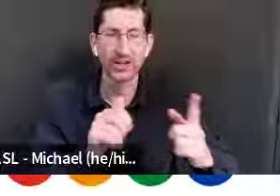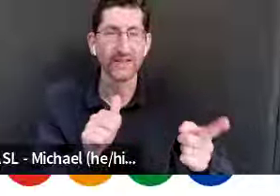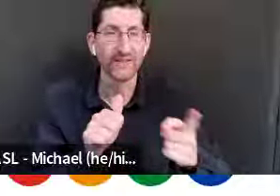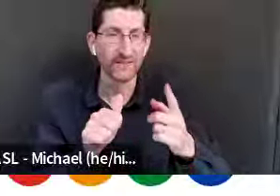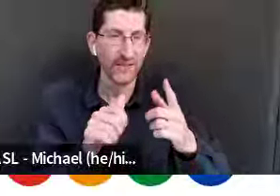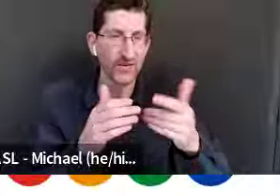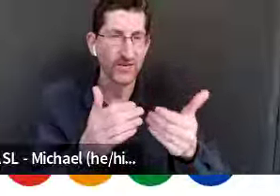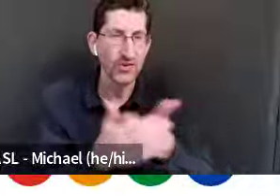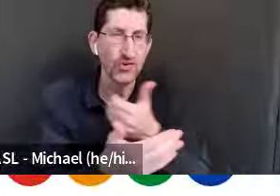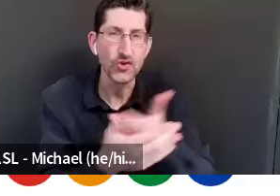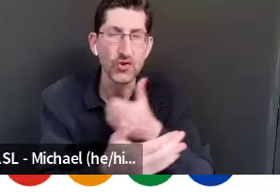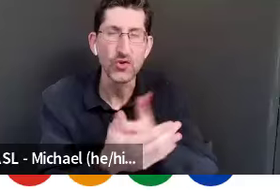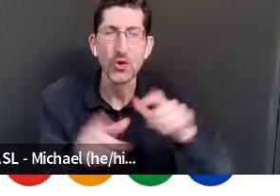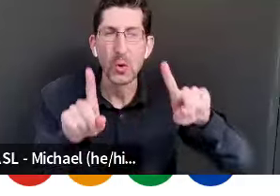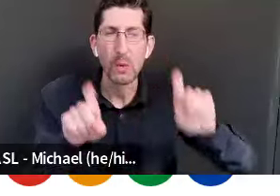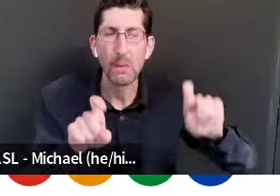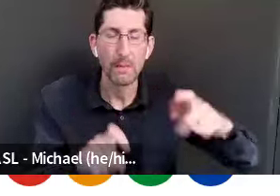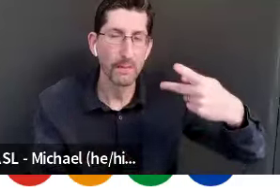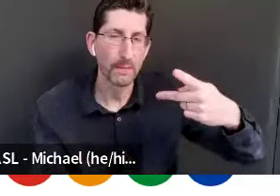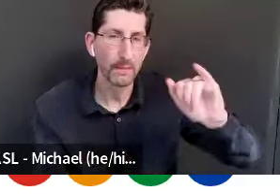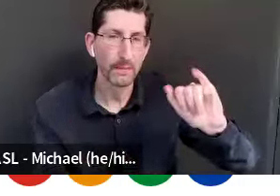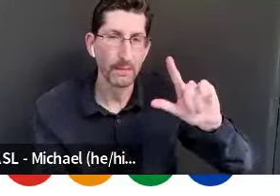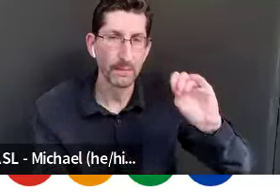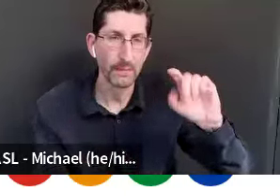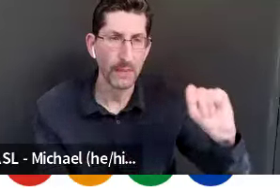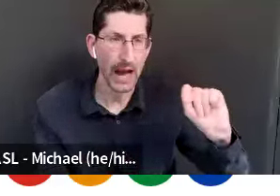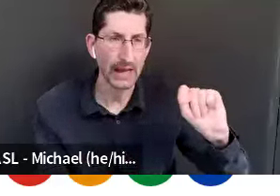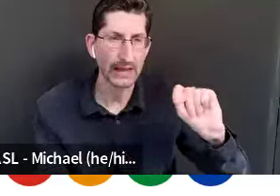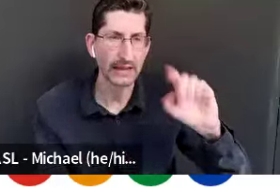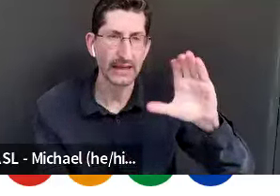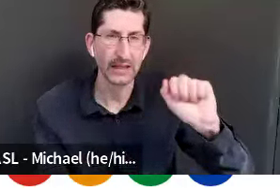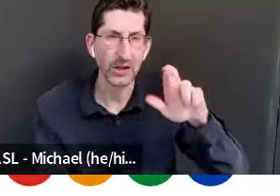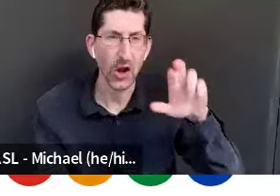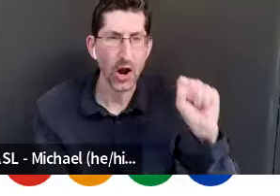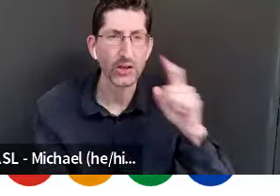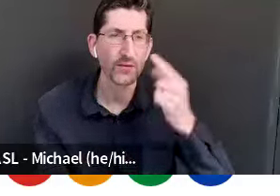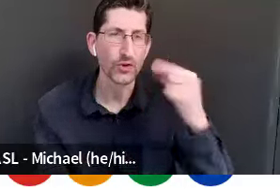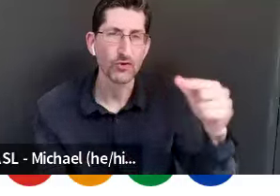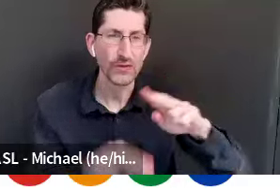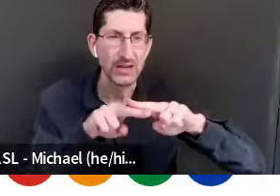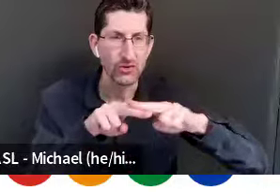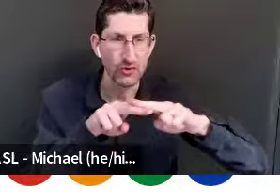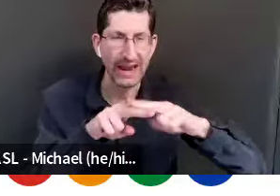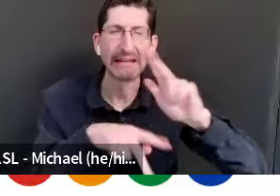WE ARE GOING TO BE WELCOMING THE FIRST TWO PILOT CARS FOR THE GREEN LINE TYPE 10 VEHICLES.